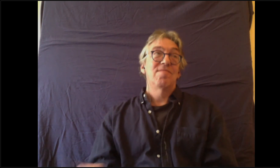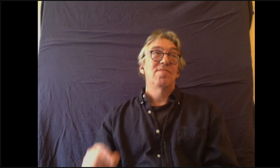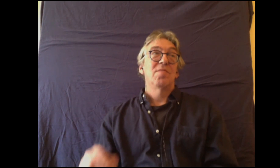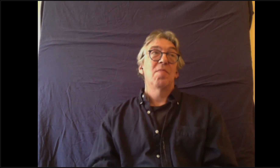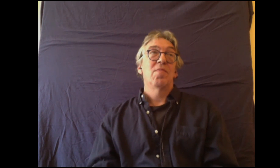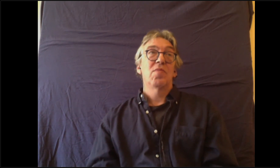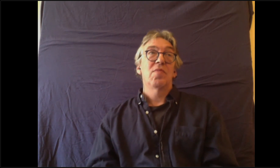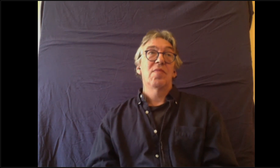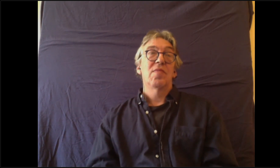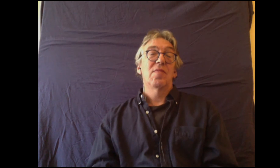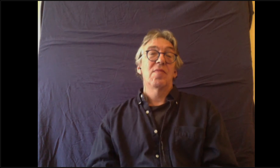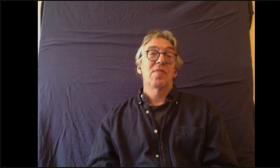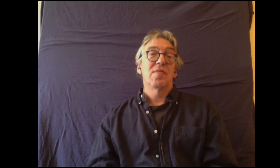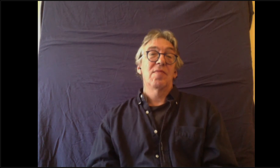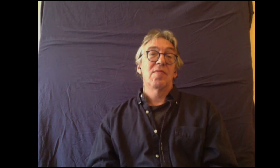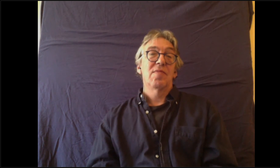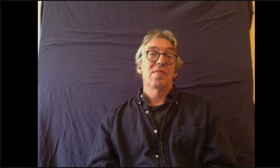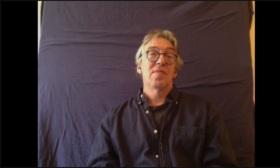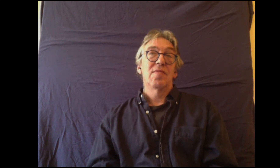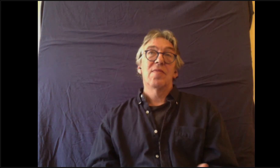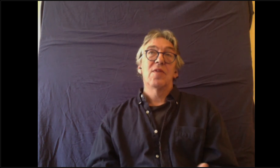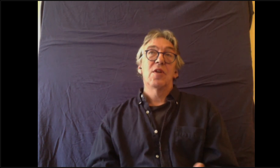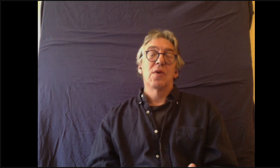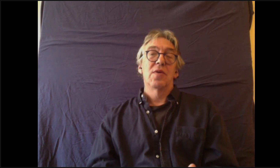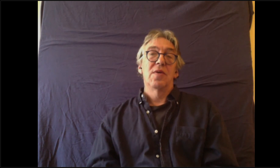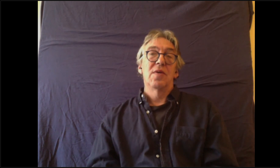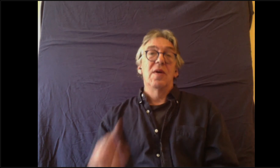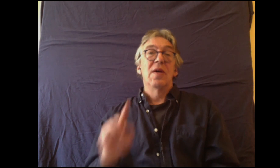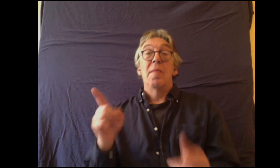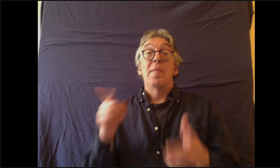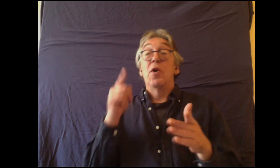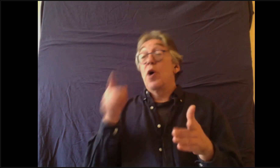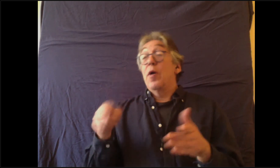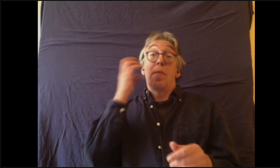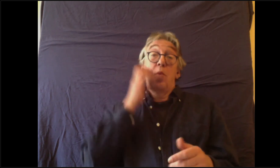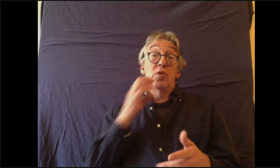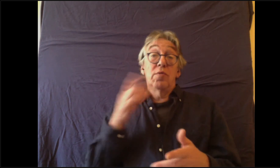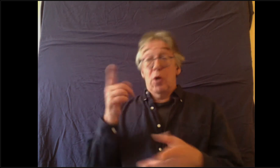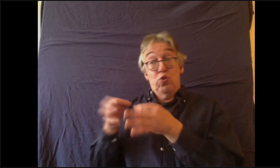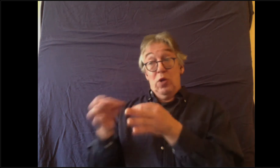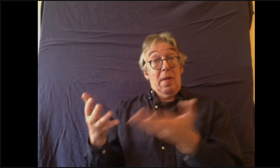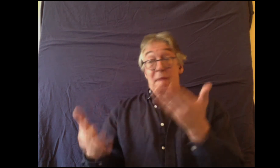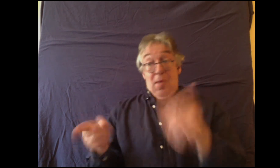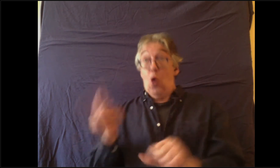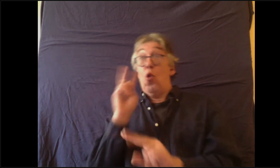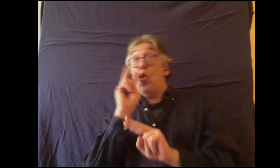Maybe the strategy in Mozambique is look at who those big DPOs are.